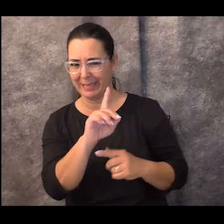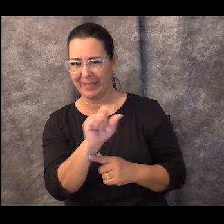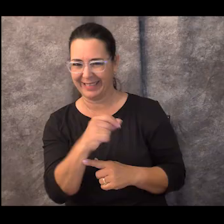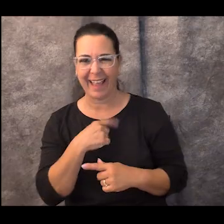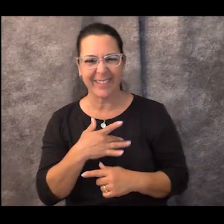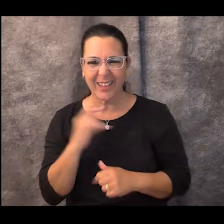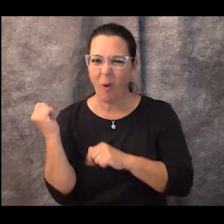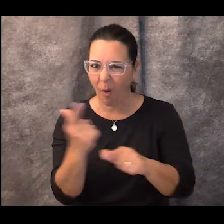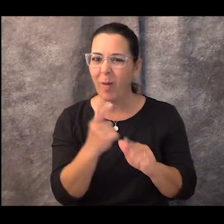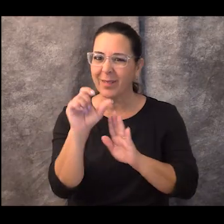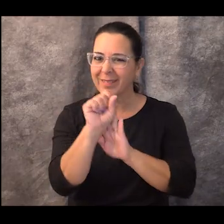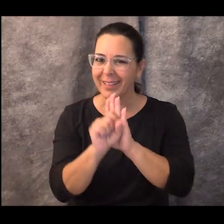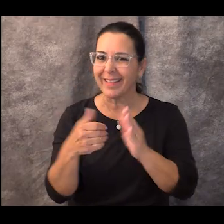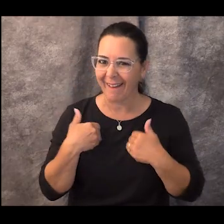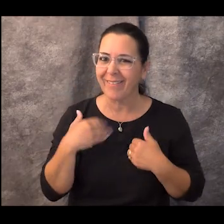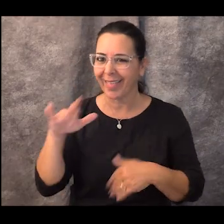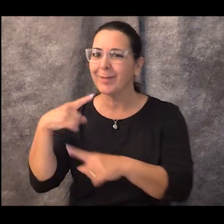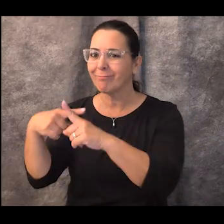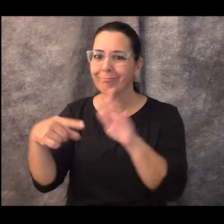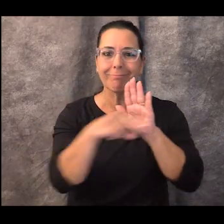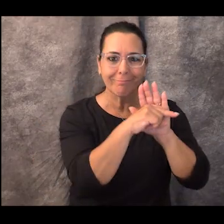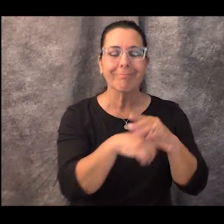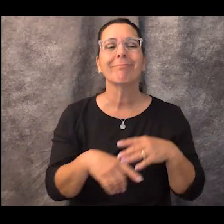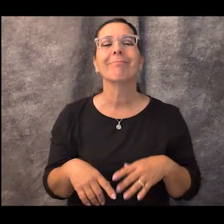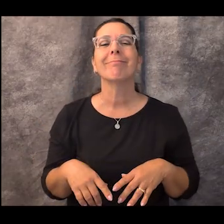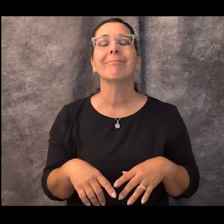There are actually some things I really like that I see in California.